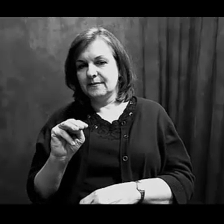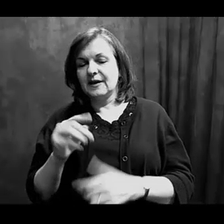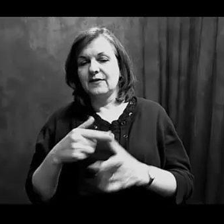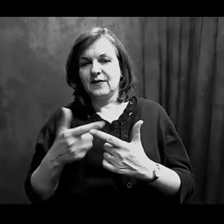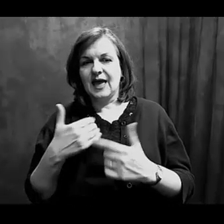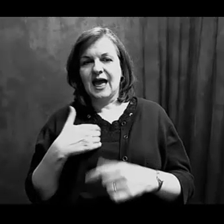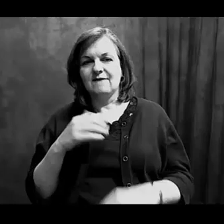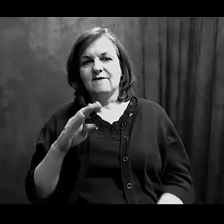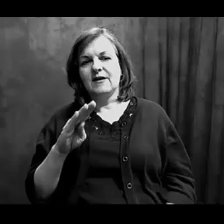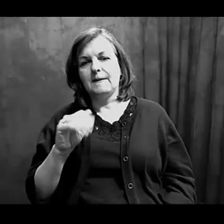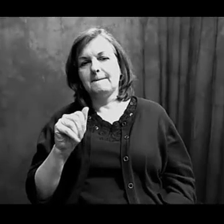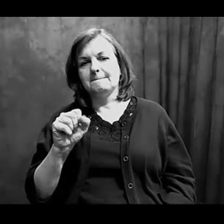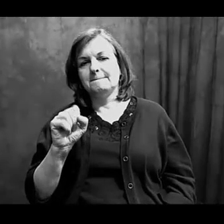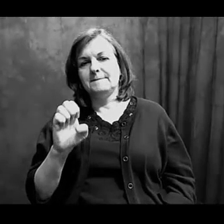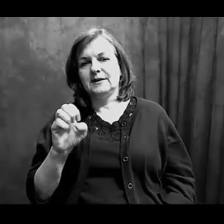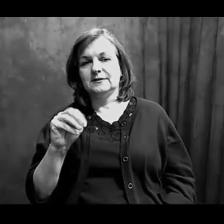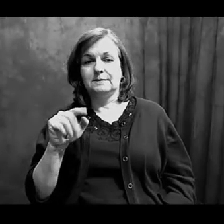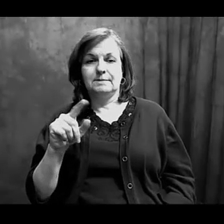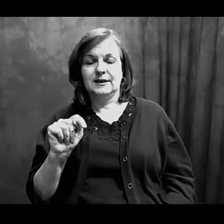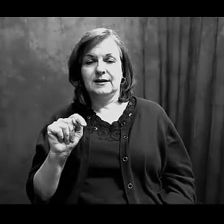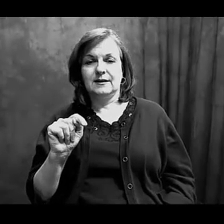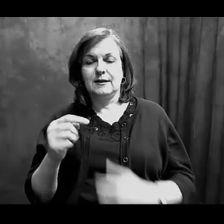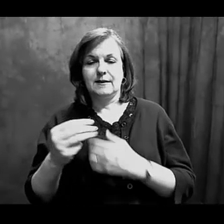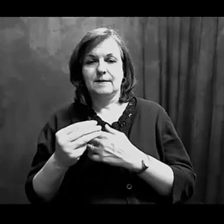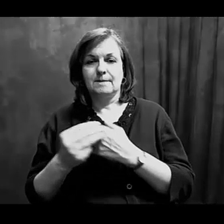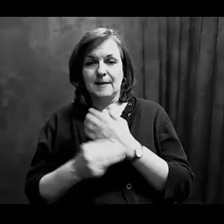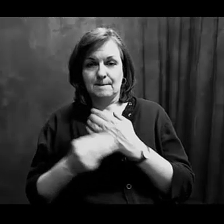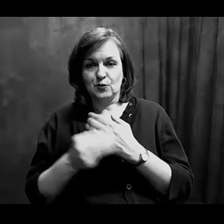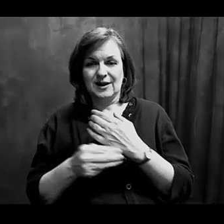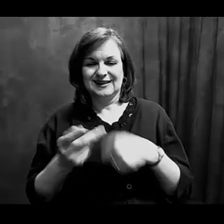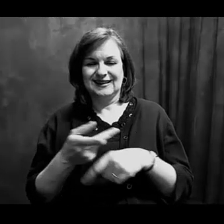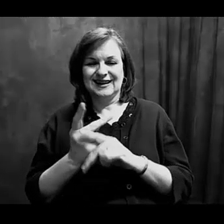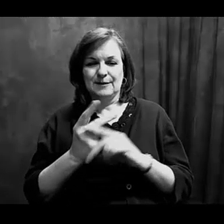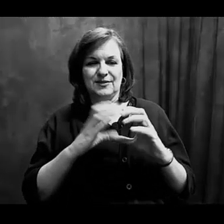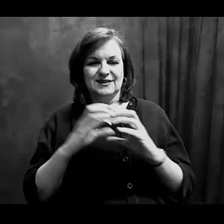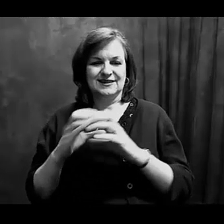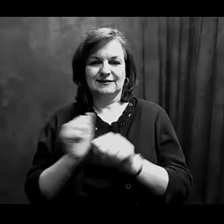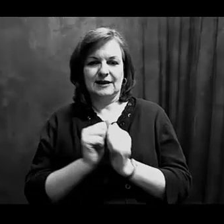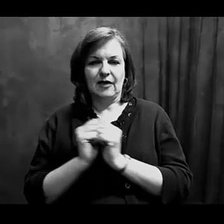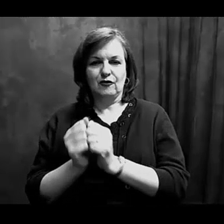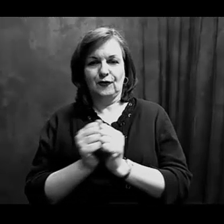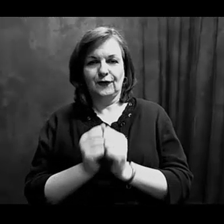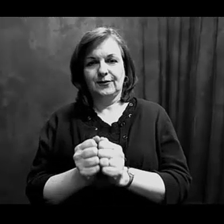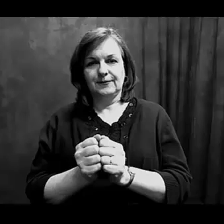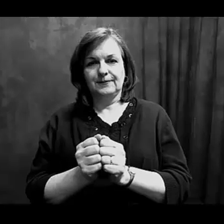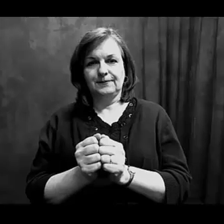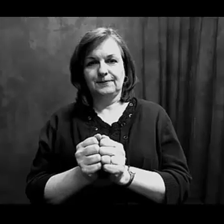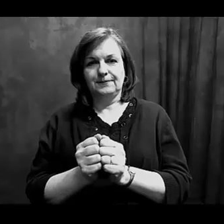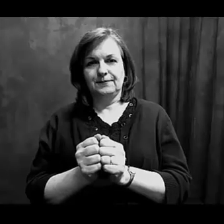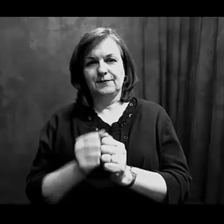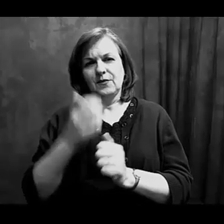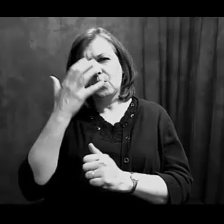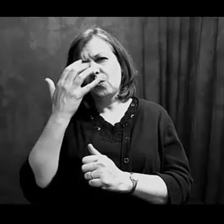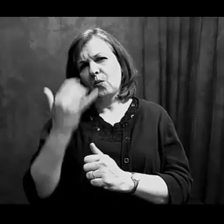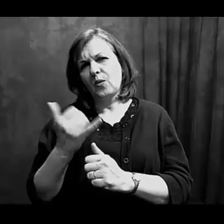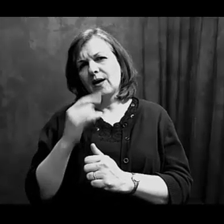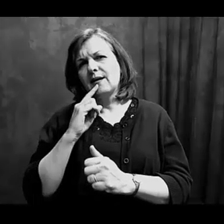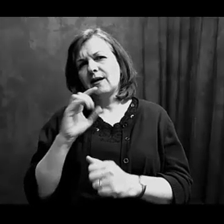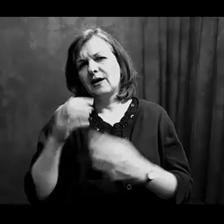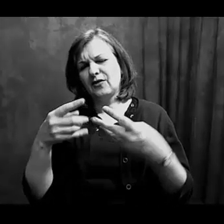and they have something called a basement membrane which is basically just connective tissue to hold the cells in place and why are